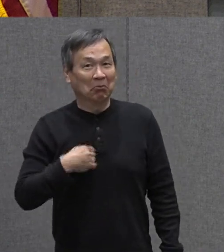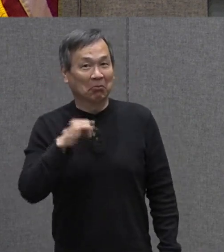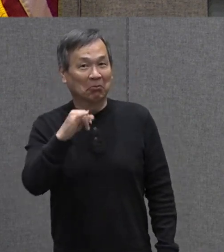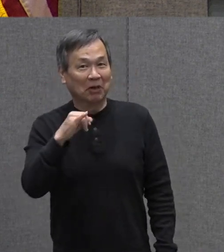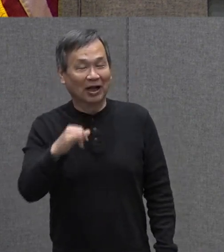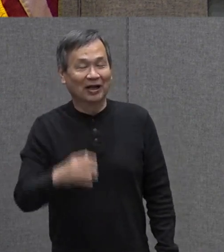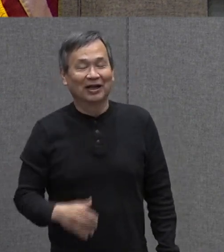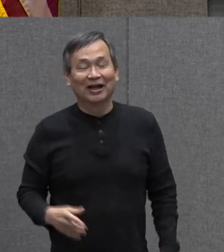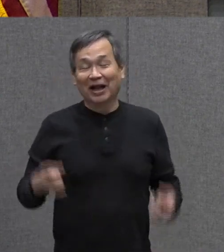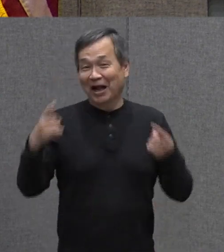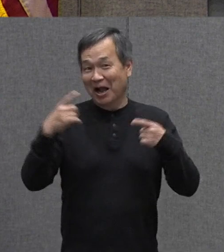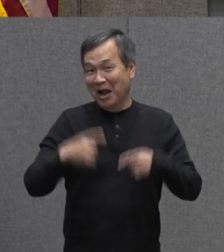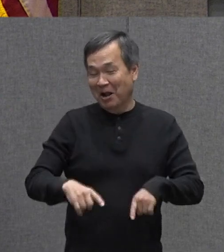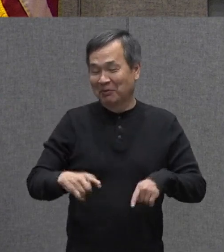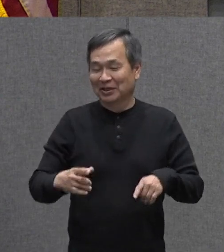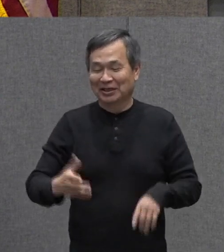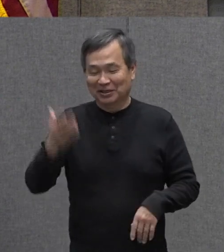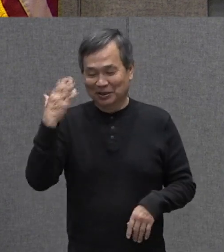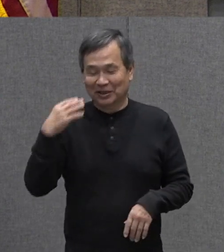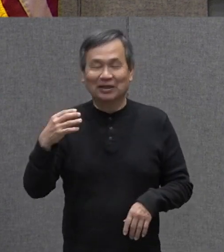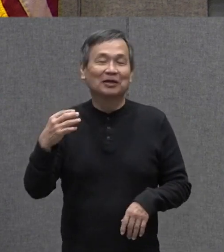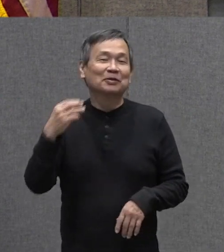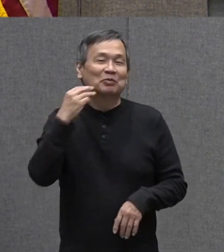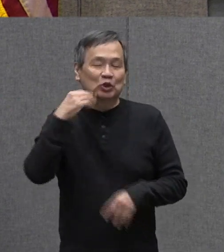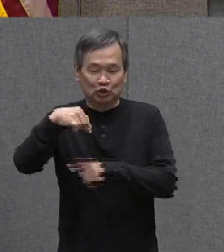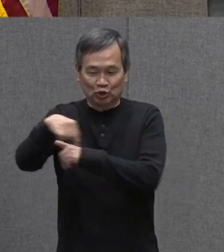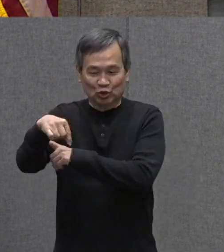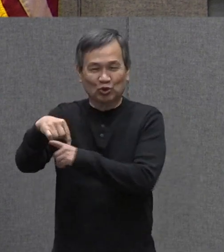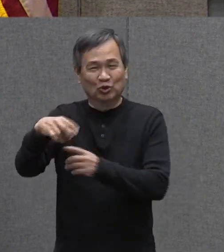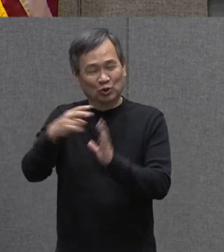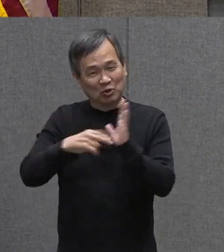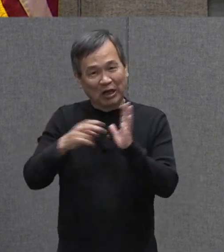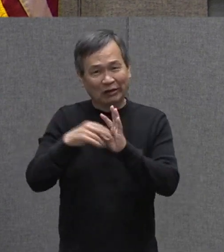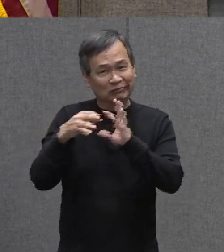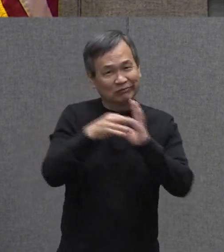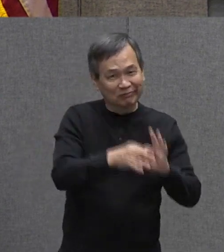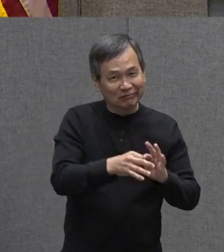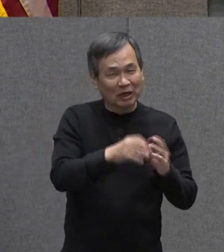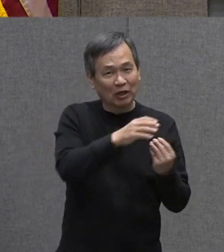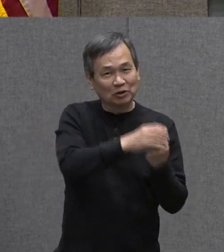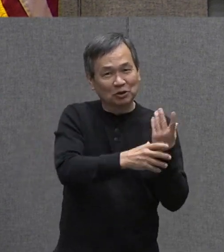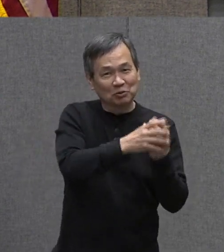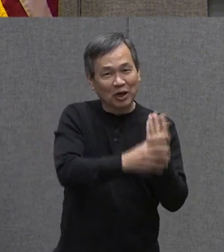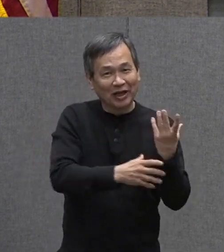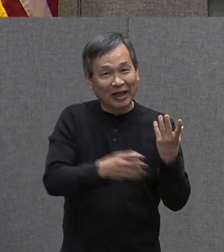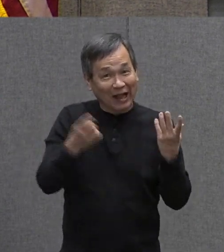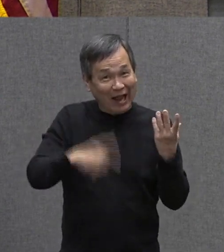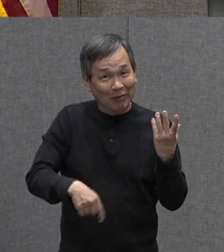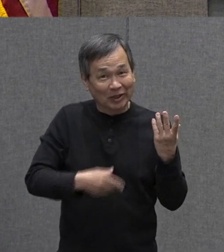Earlier, Miss Q read about spring. What happens during spring?